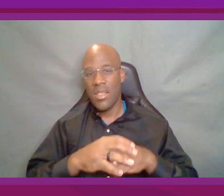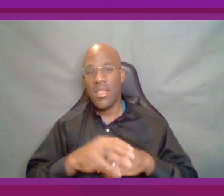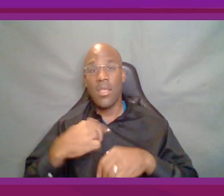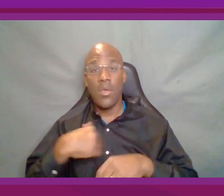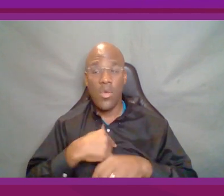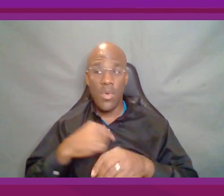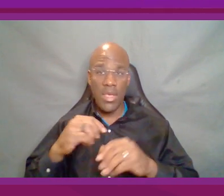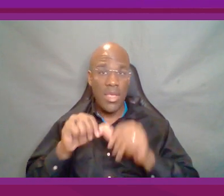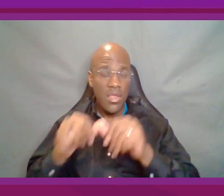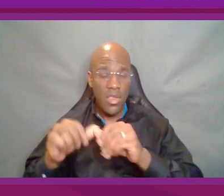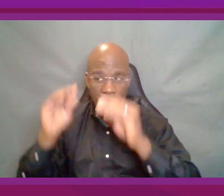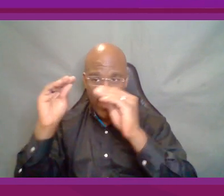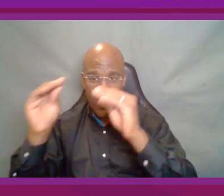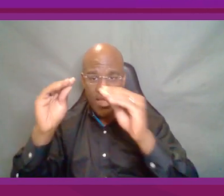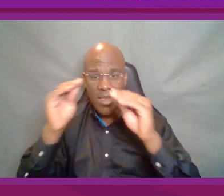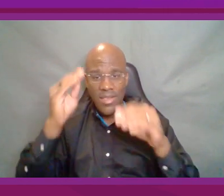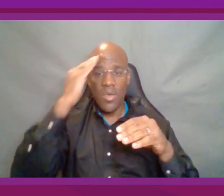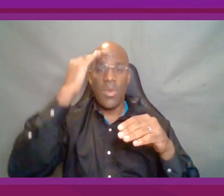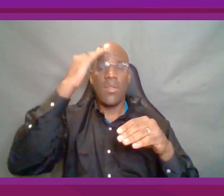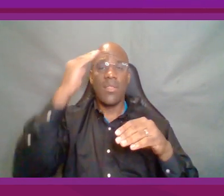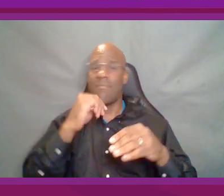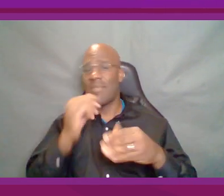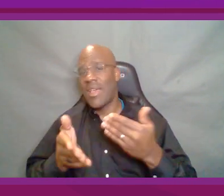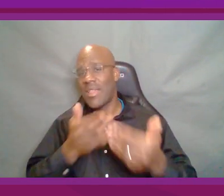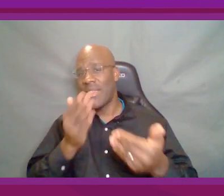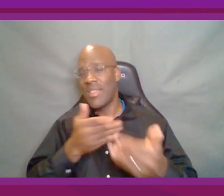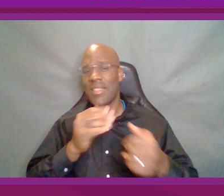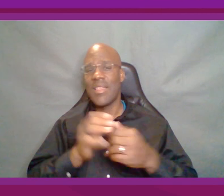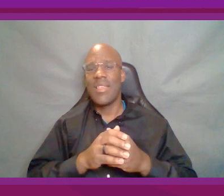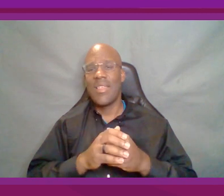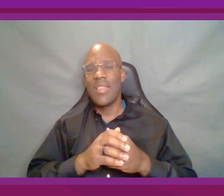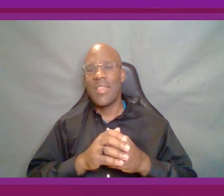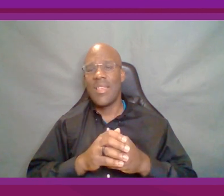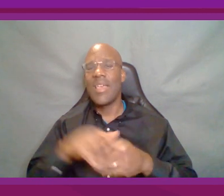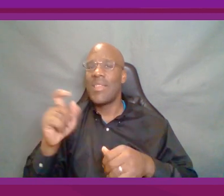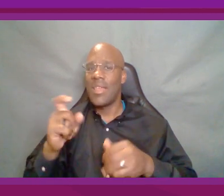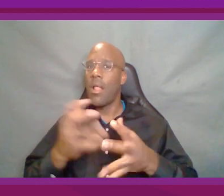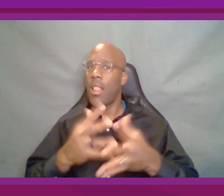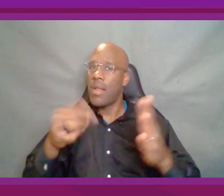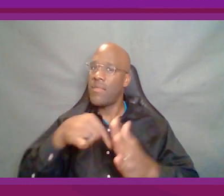to educate about awareness on this topic, it's not easy, it takes a lot of emotional talks,